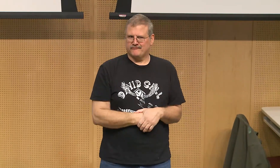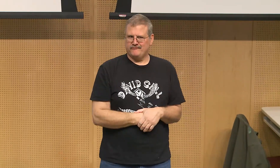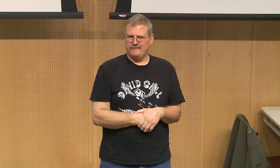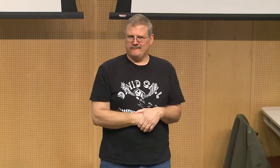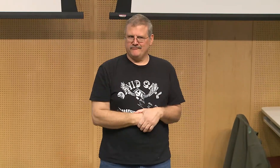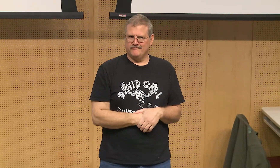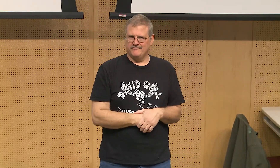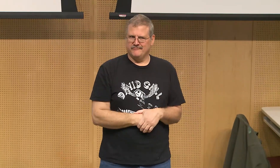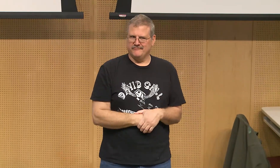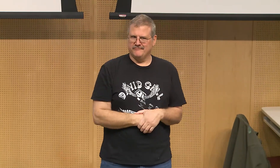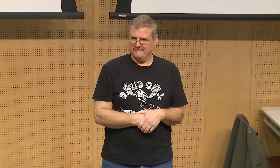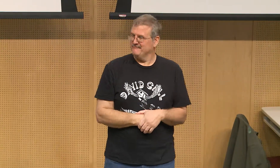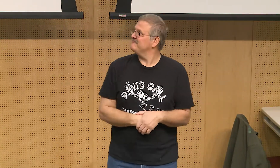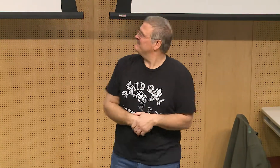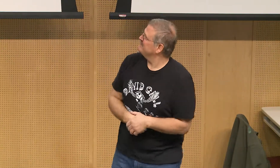with cochlear implants.